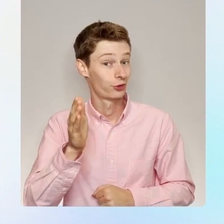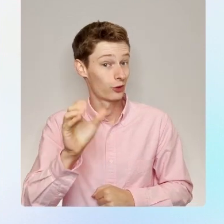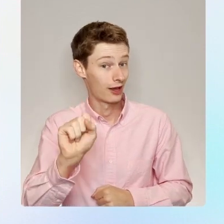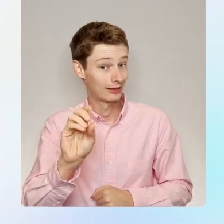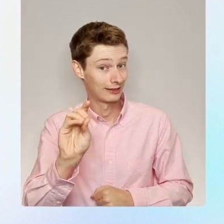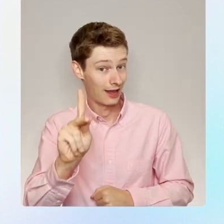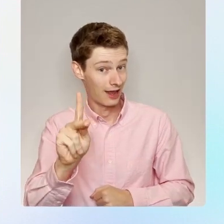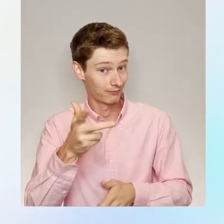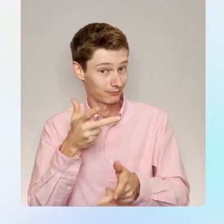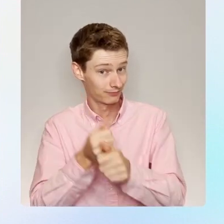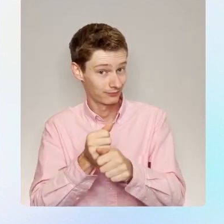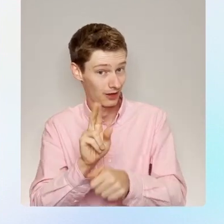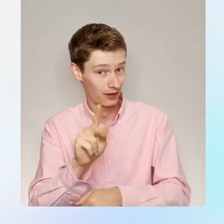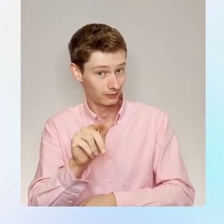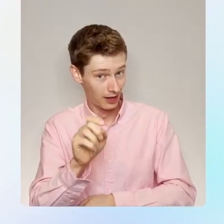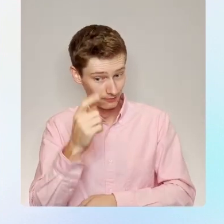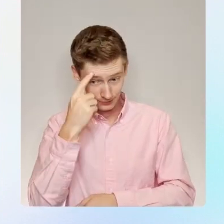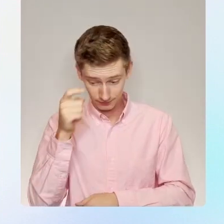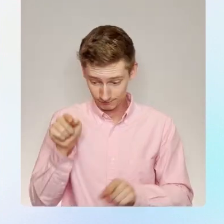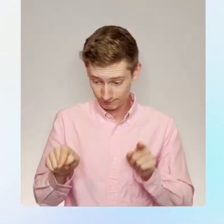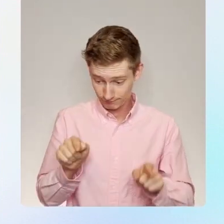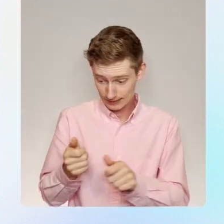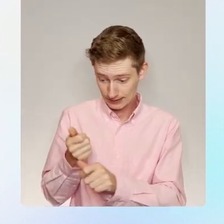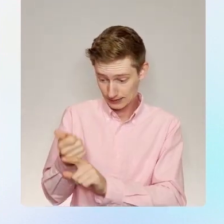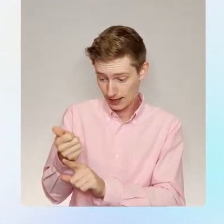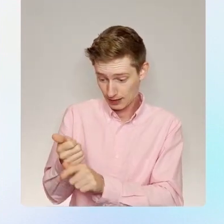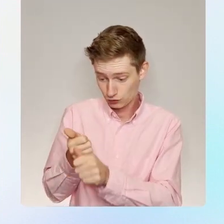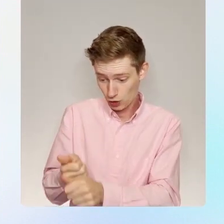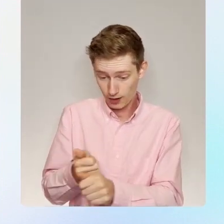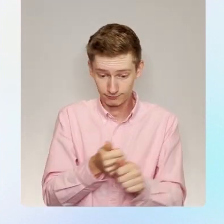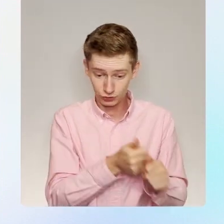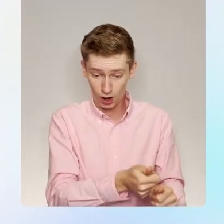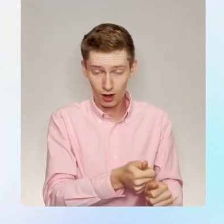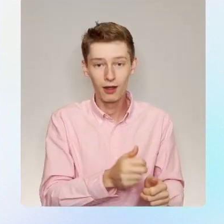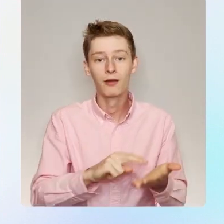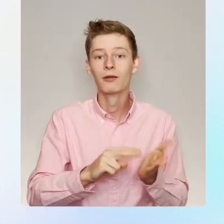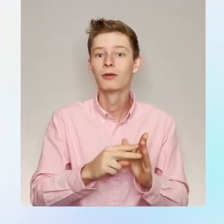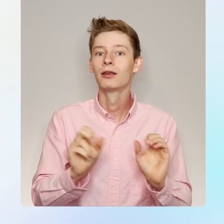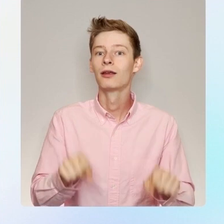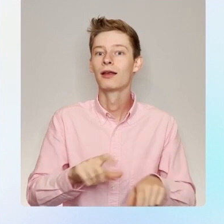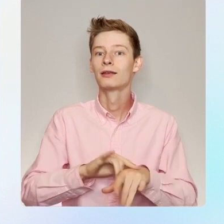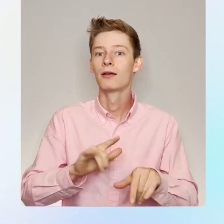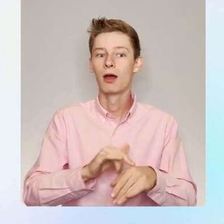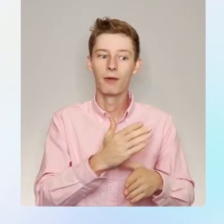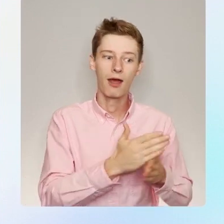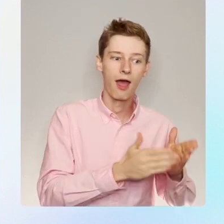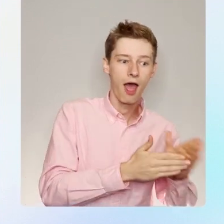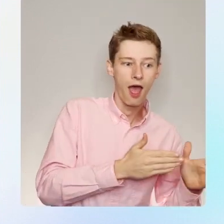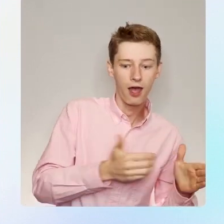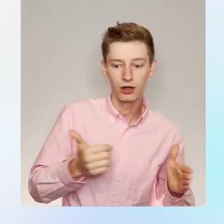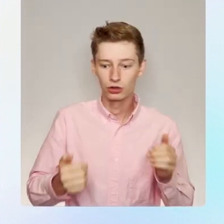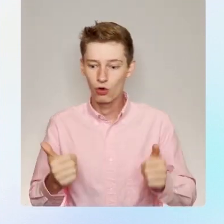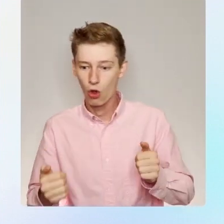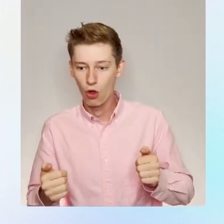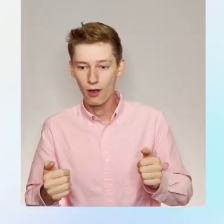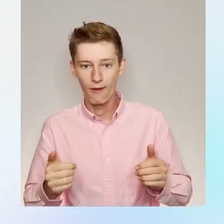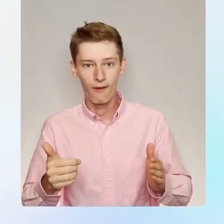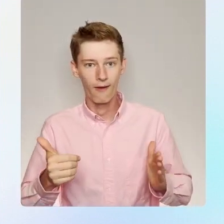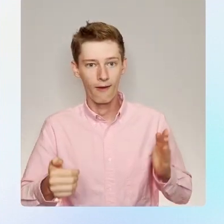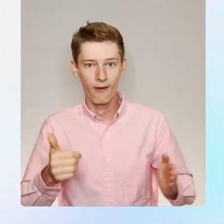since the Meta Quest Touch Pro Controllers are self tracked it's also possible to enable simultaneous tracking of hands and controllers.